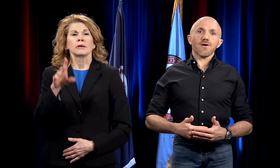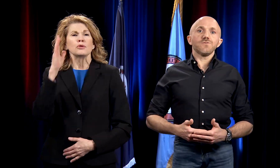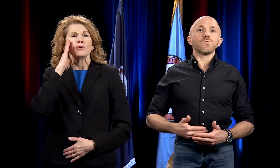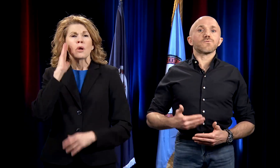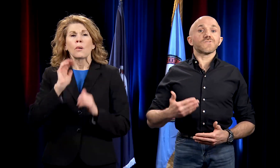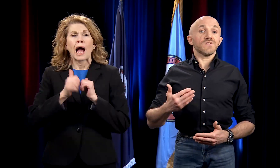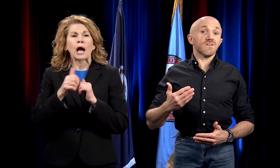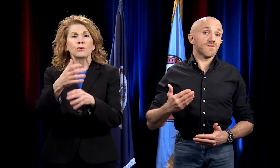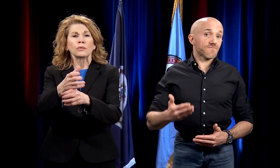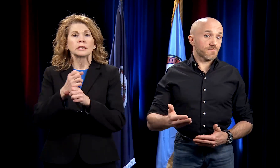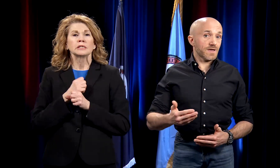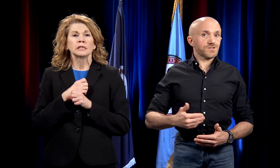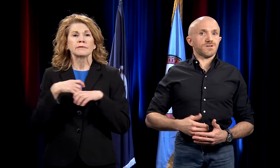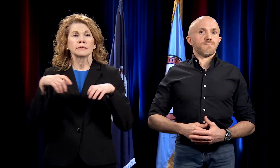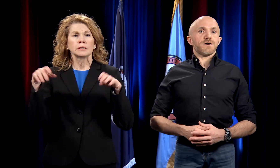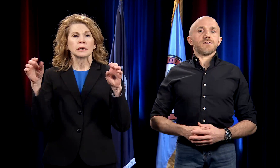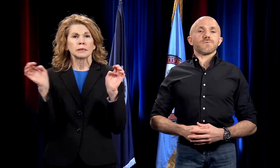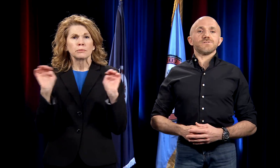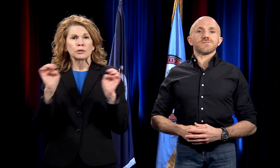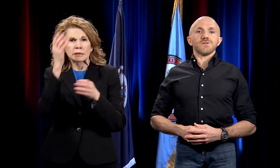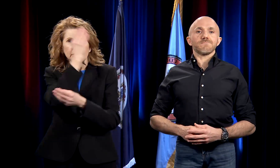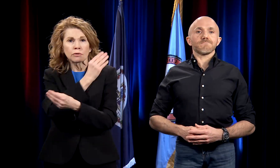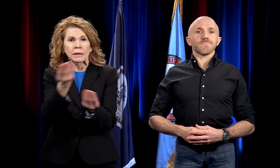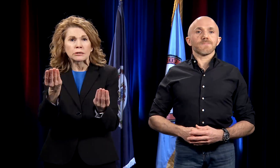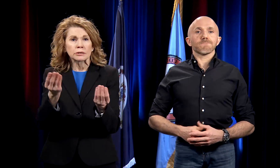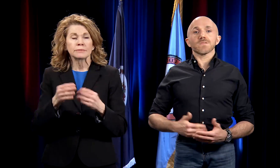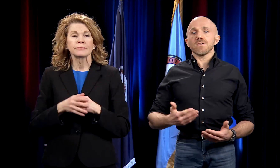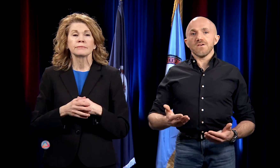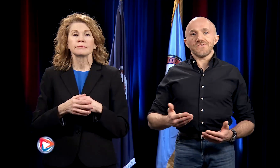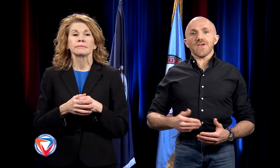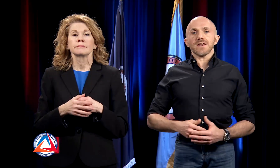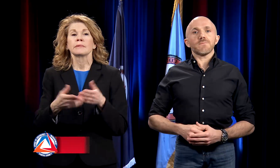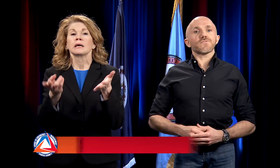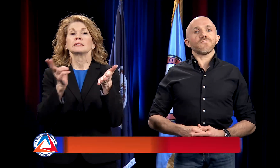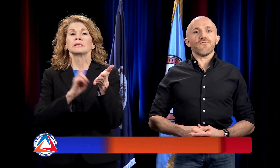will receive information about an emergency? Sign up for